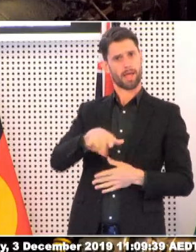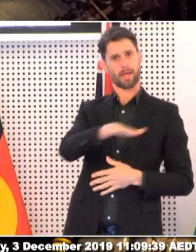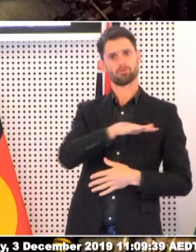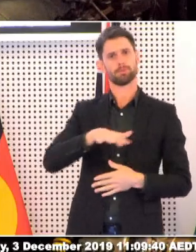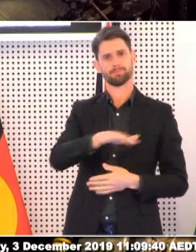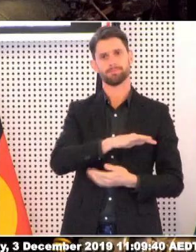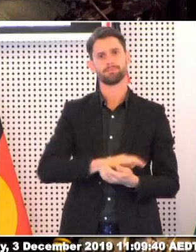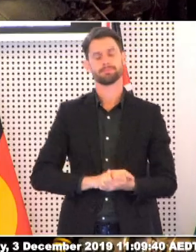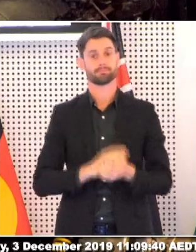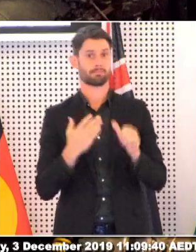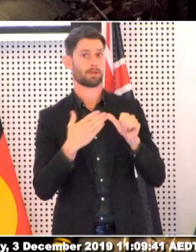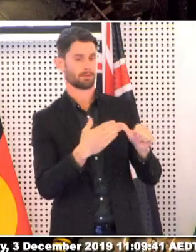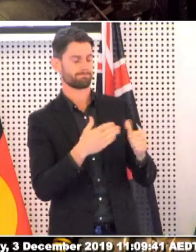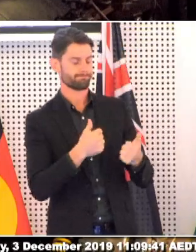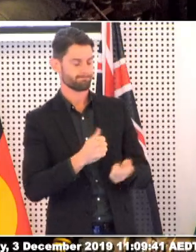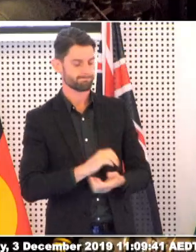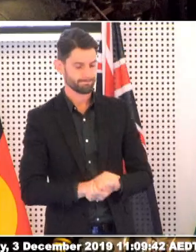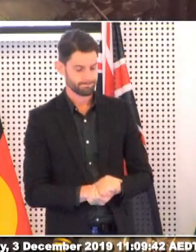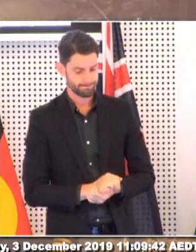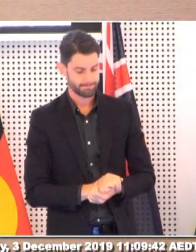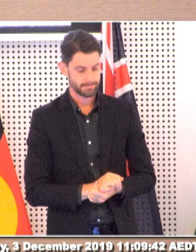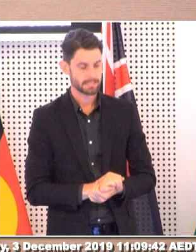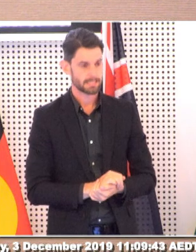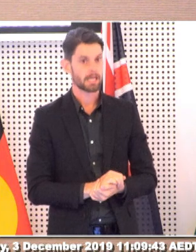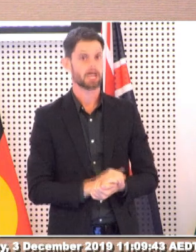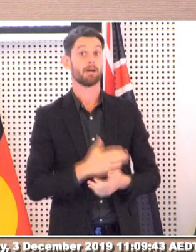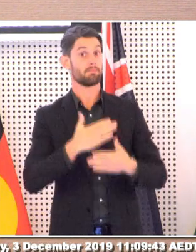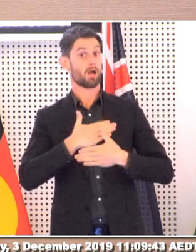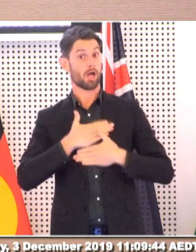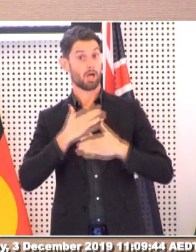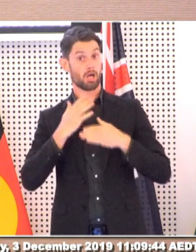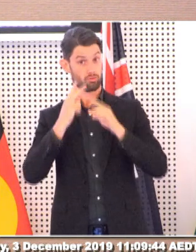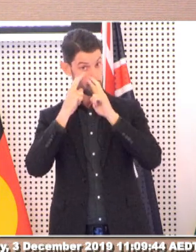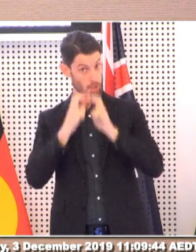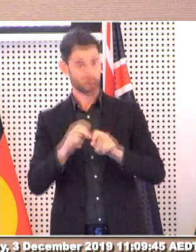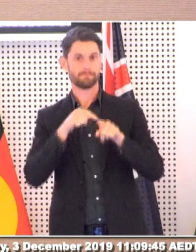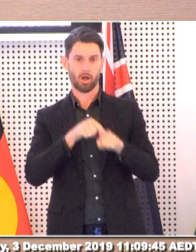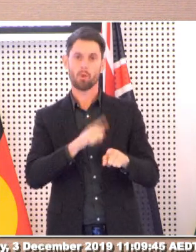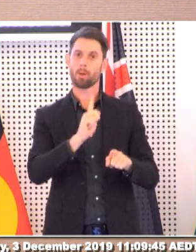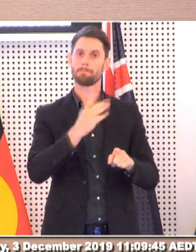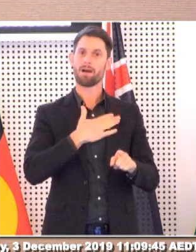Sure. So again, this is research based on qualitative interviews with service